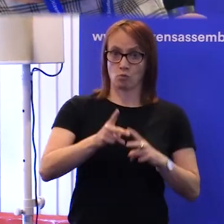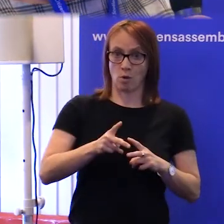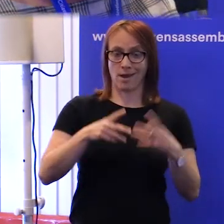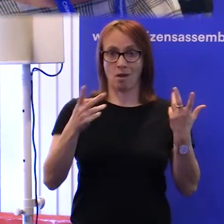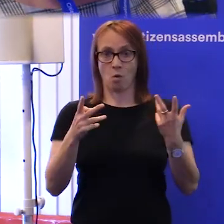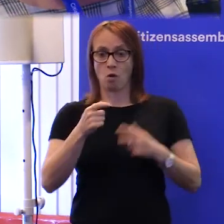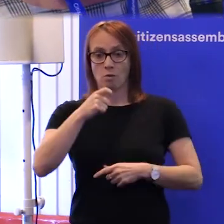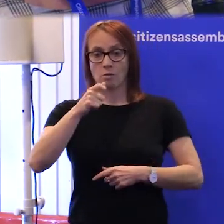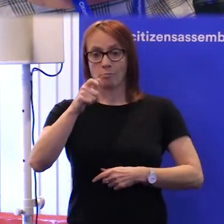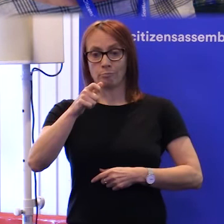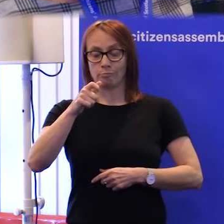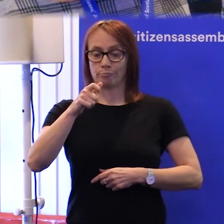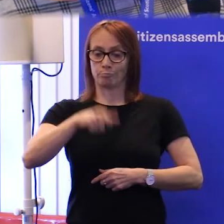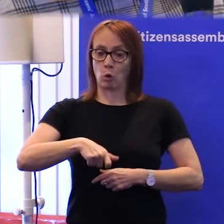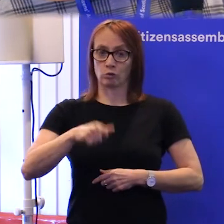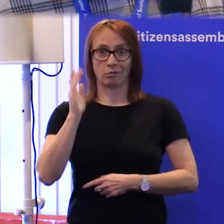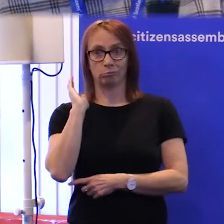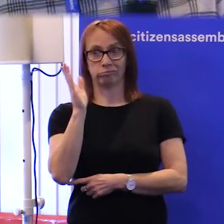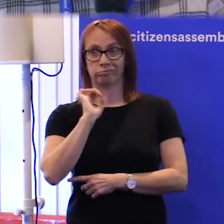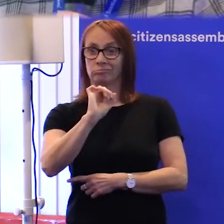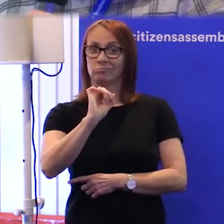of the person who presents it or is it just actually like what they were